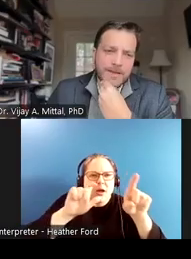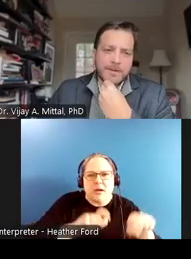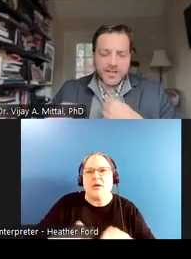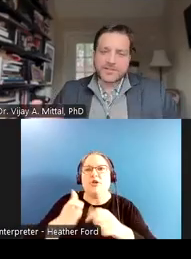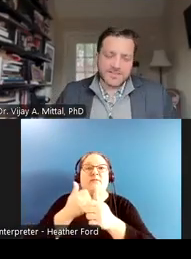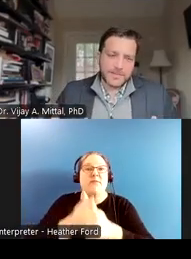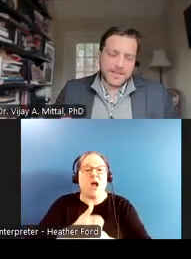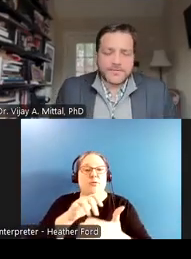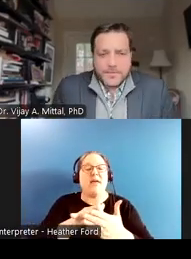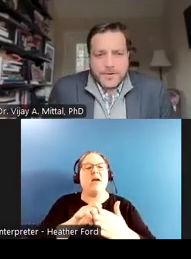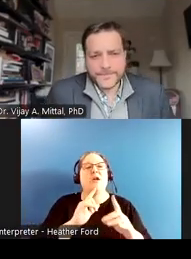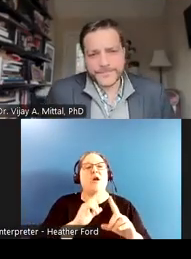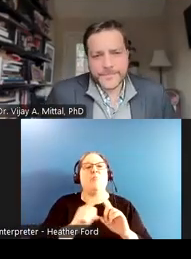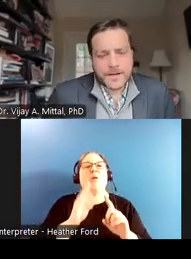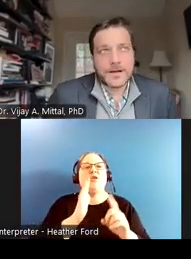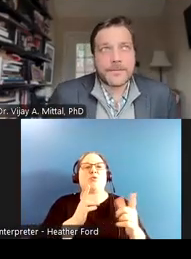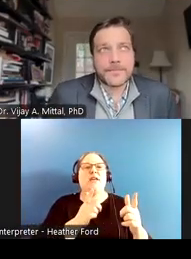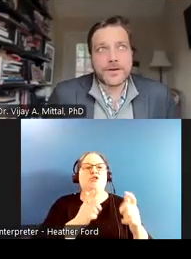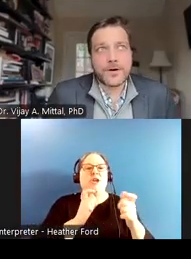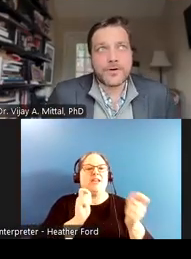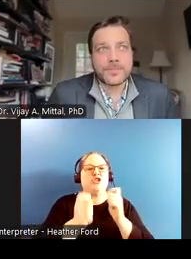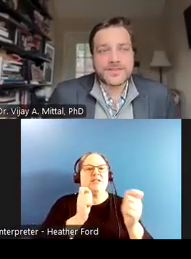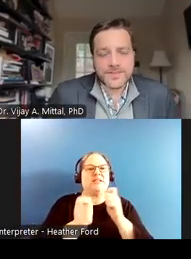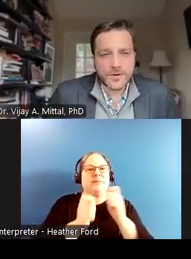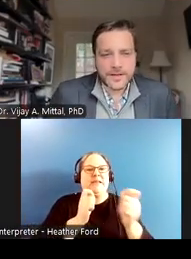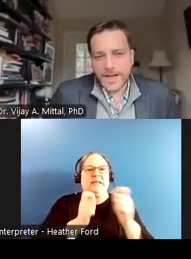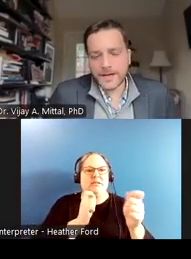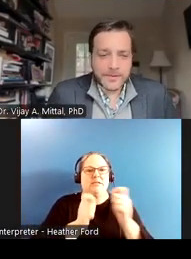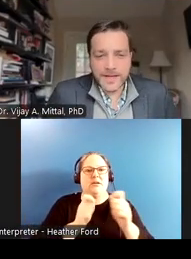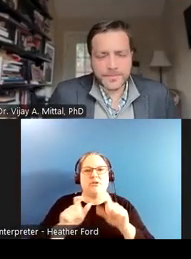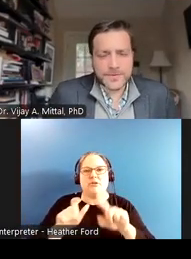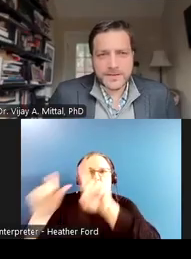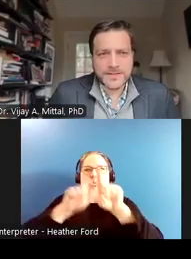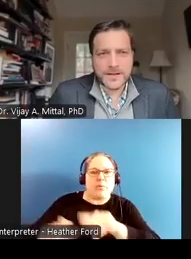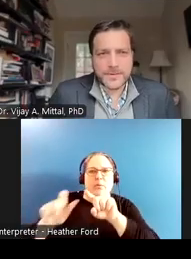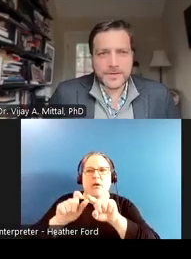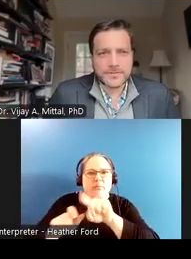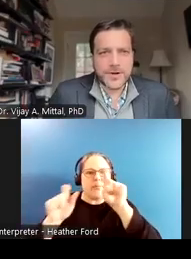by changing the speed of the ball, um they'll all be starting at about 80% of the time on on